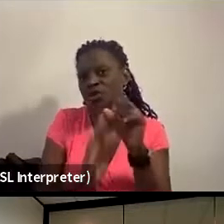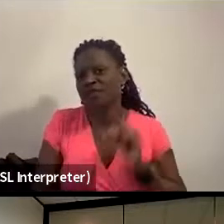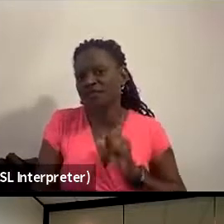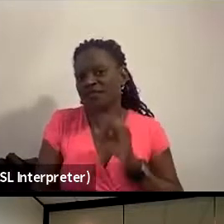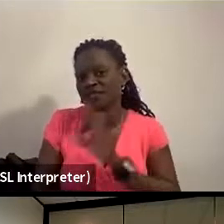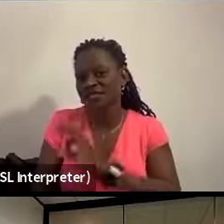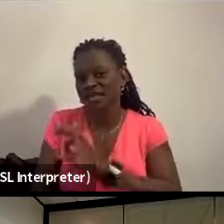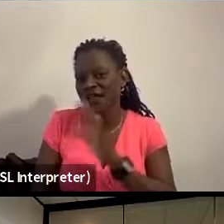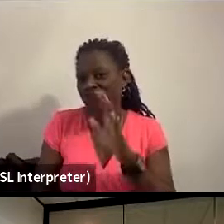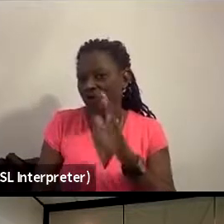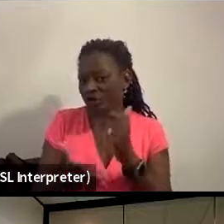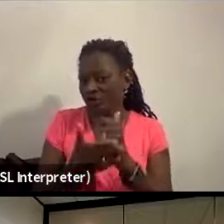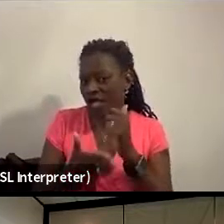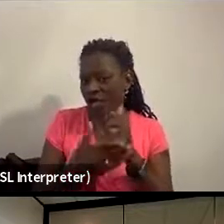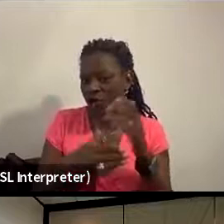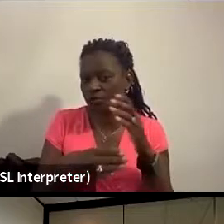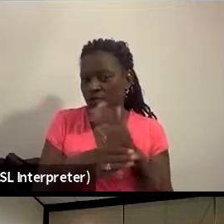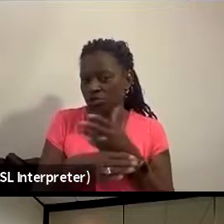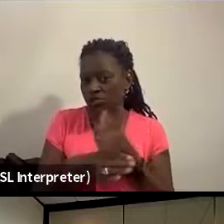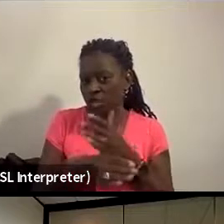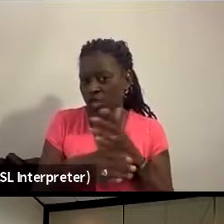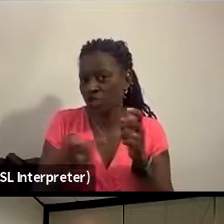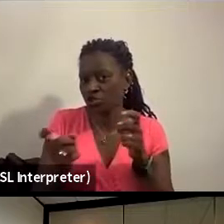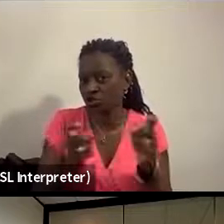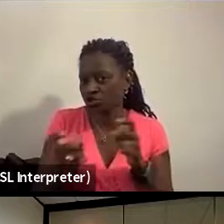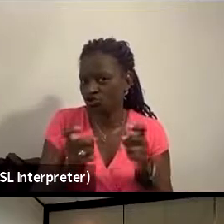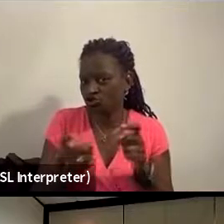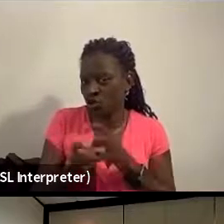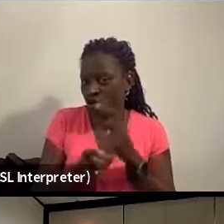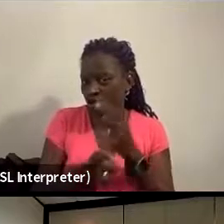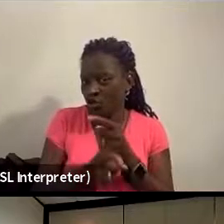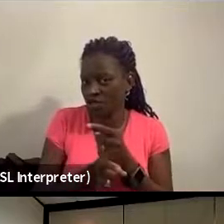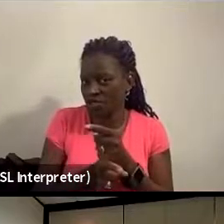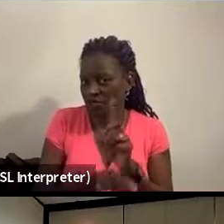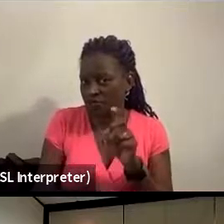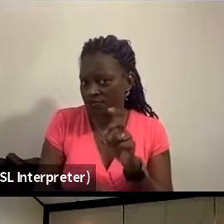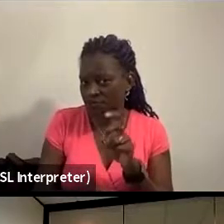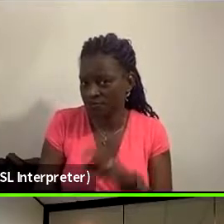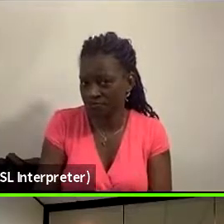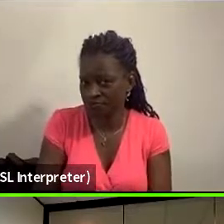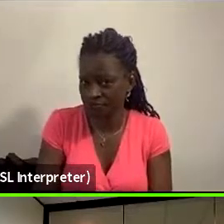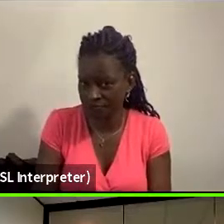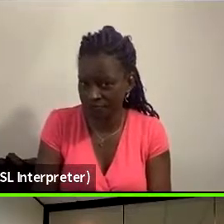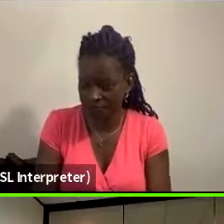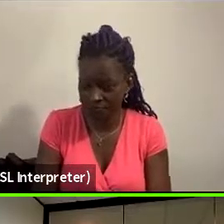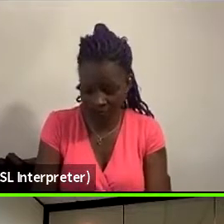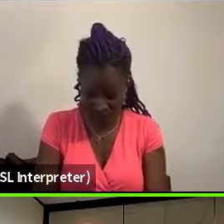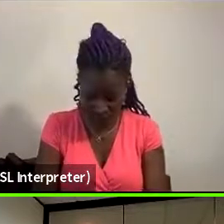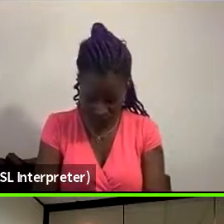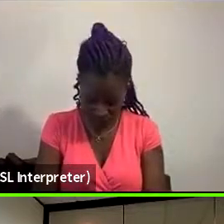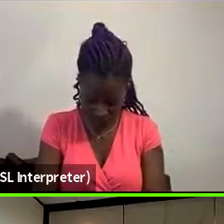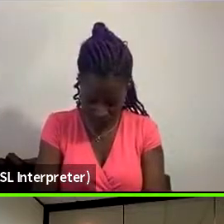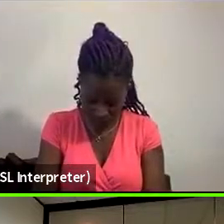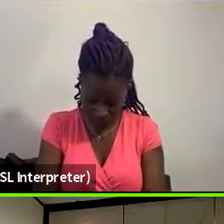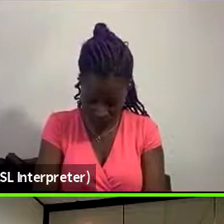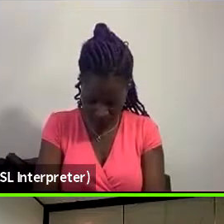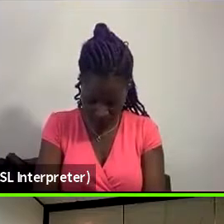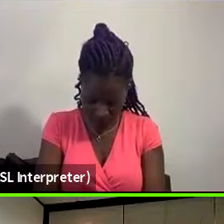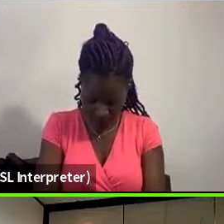able to direct some of some of that appointment making. But we when you say we'll be able to